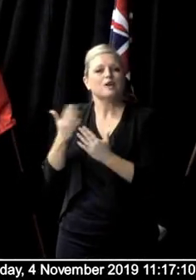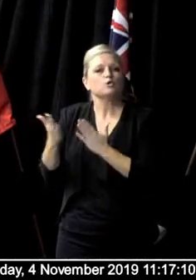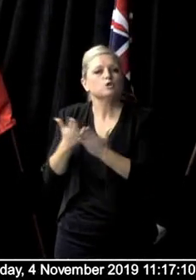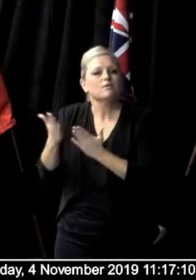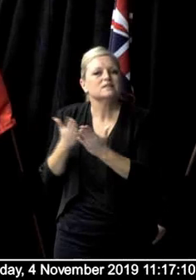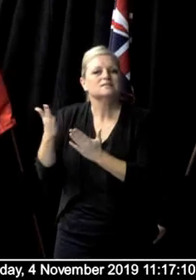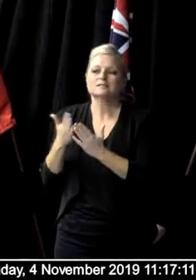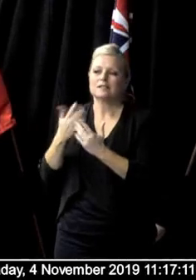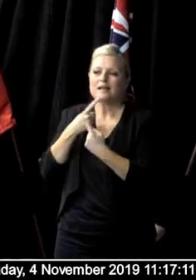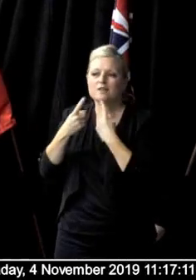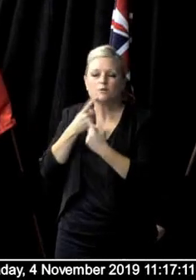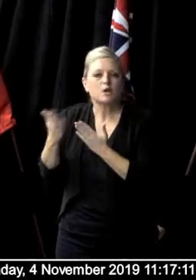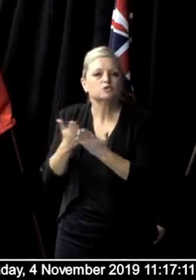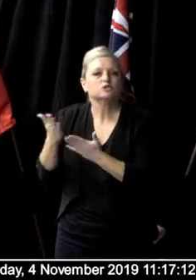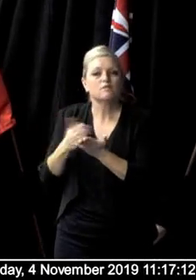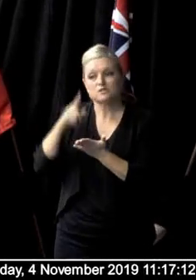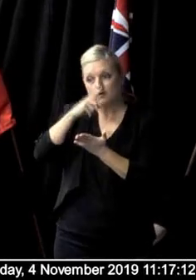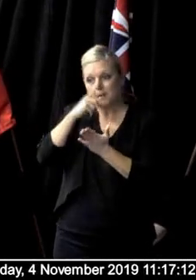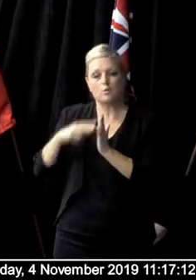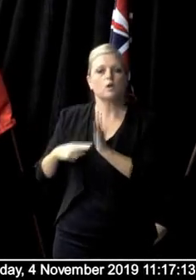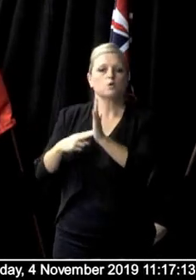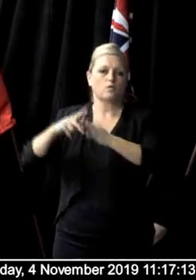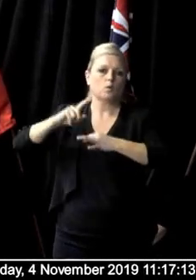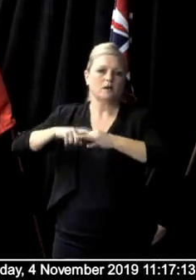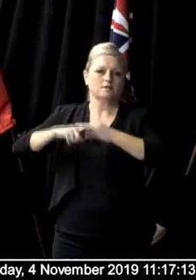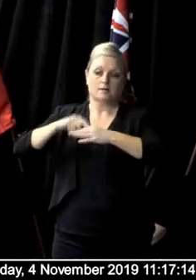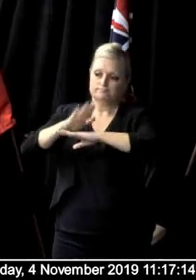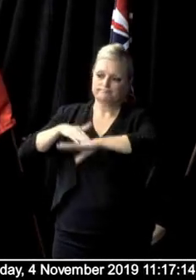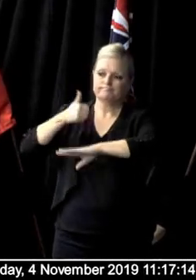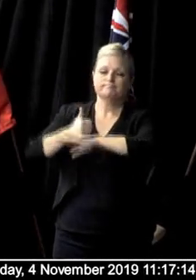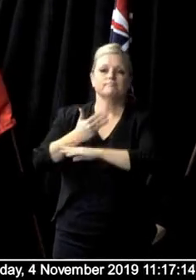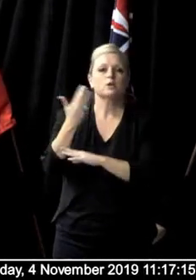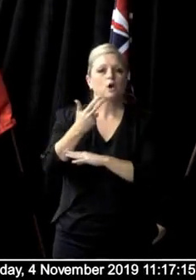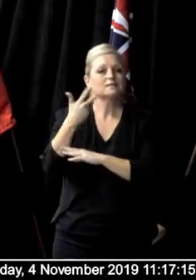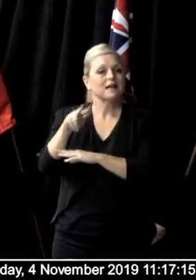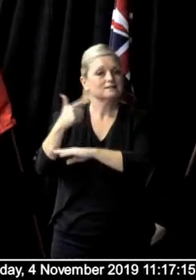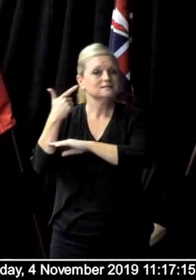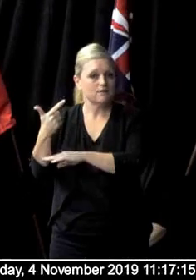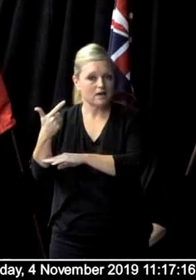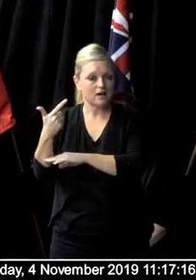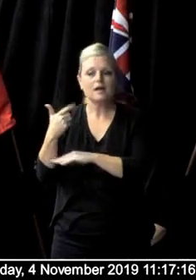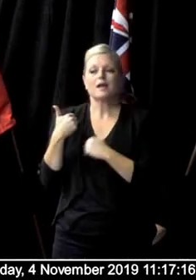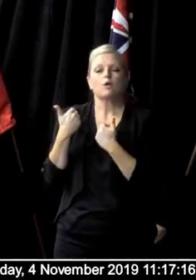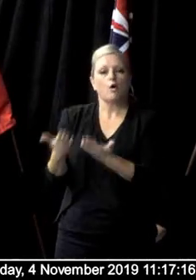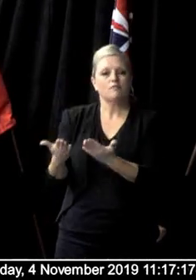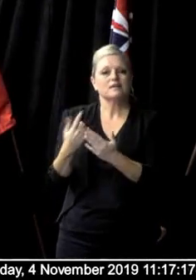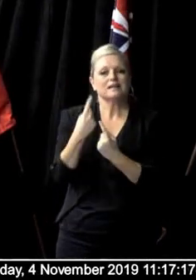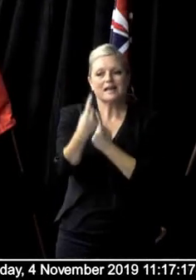in North Queensland and has operated since 1987. It provides both individual and systemic advocacy